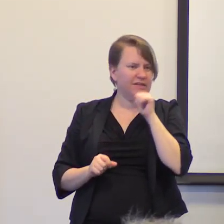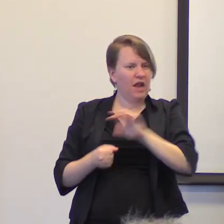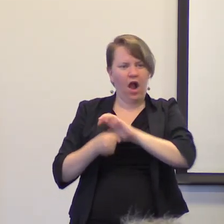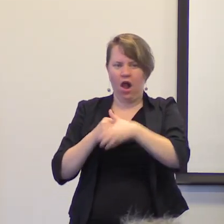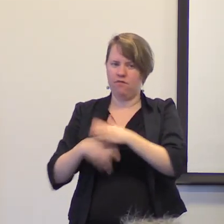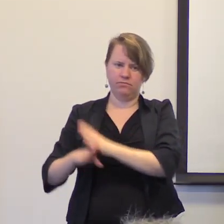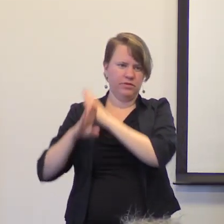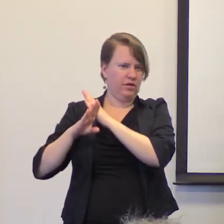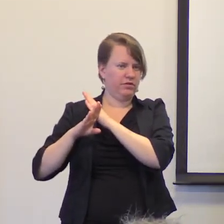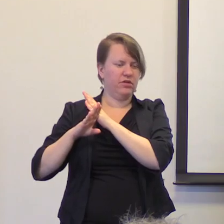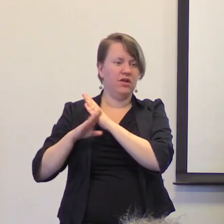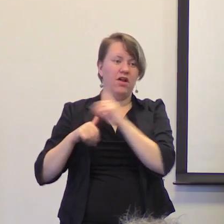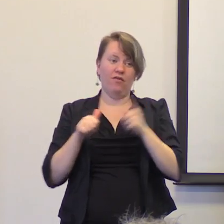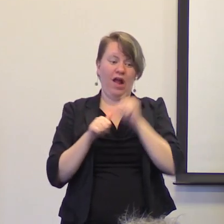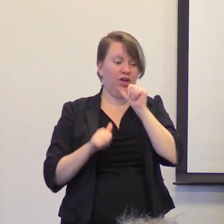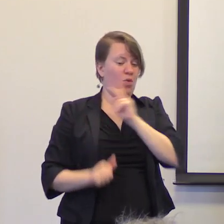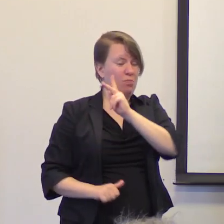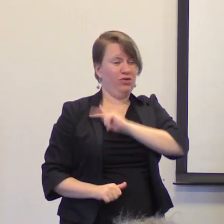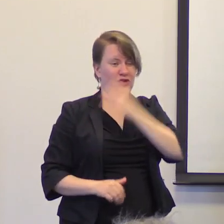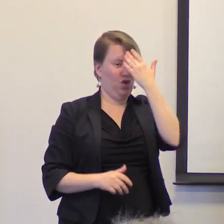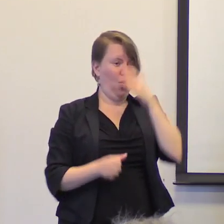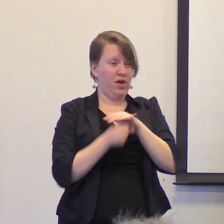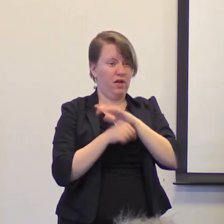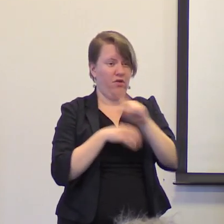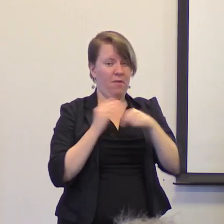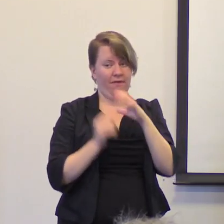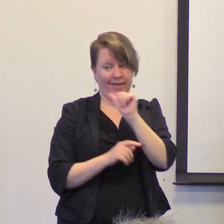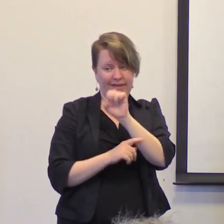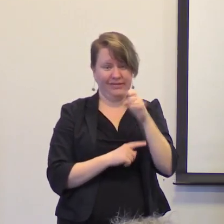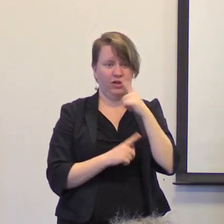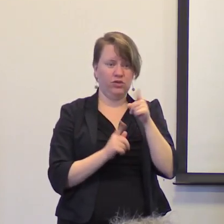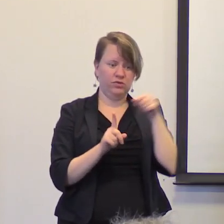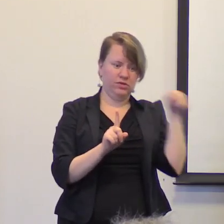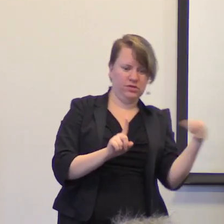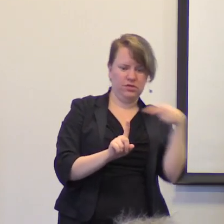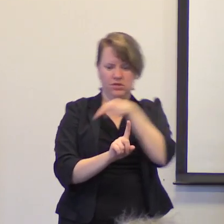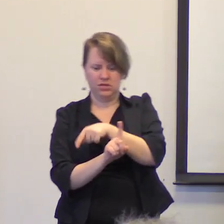So I don't personally don't know enough about the case to tell you which side I think this would come down on.